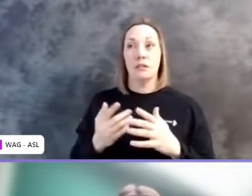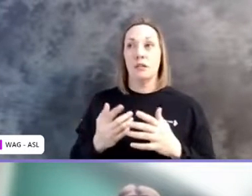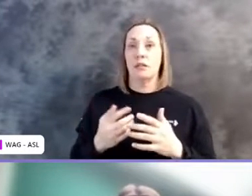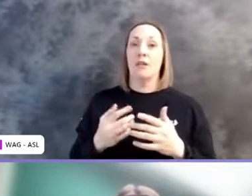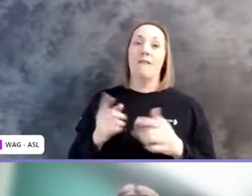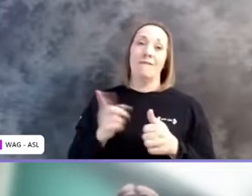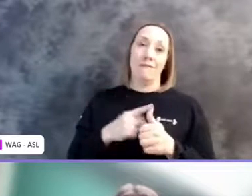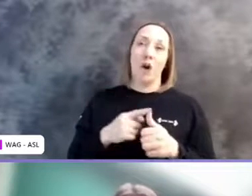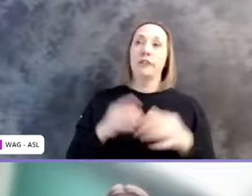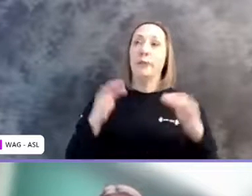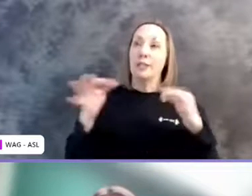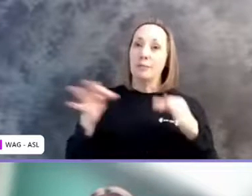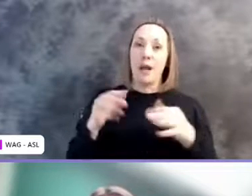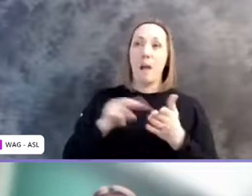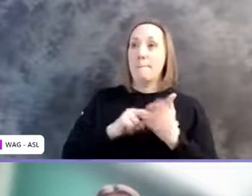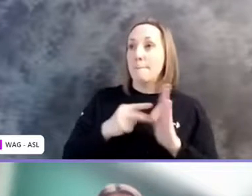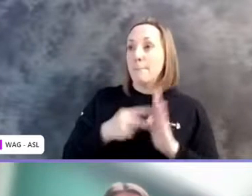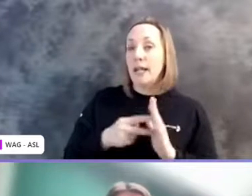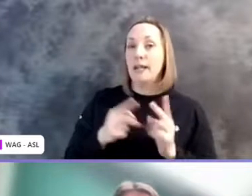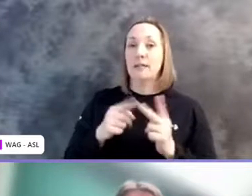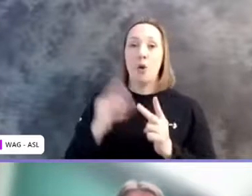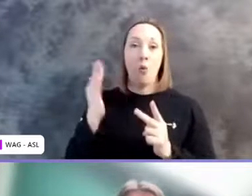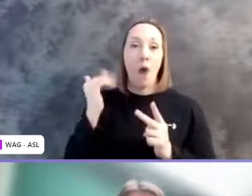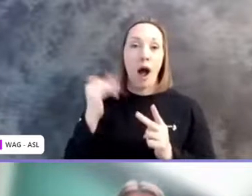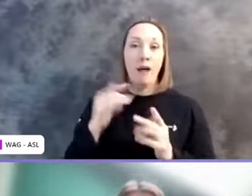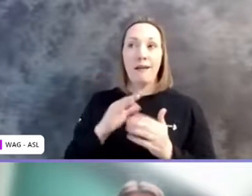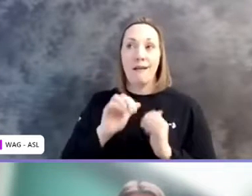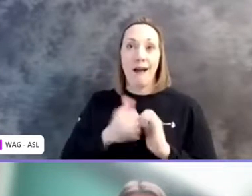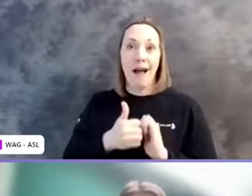road based. So what we see is that it's process. a